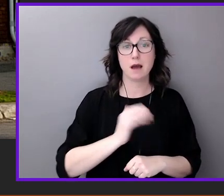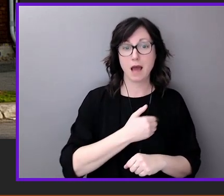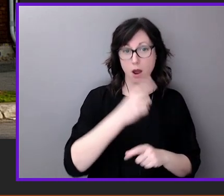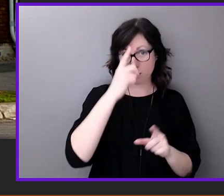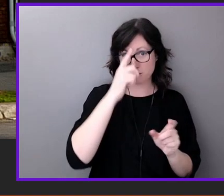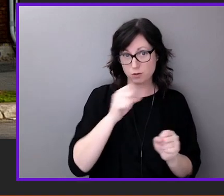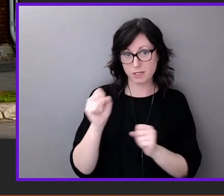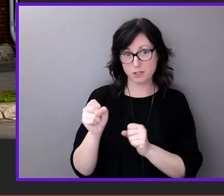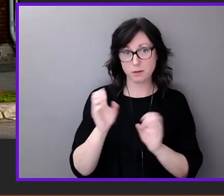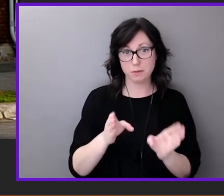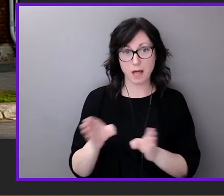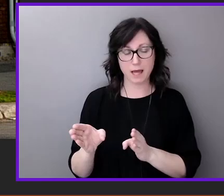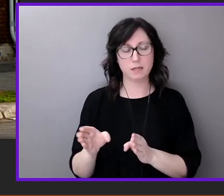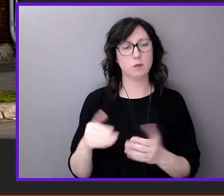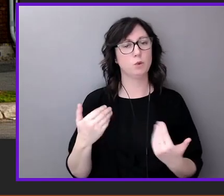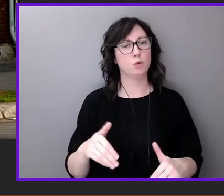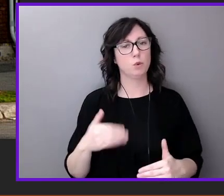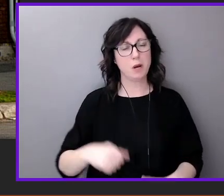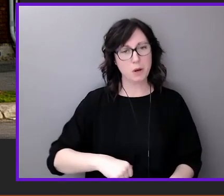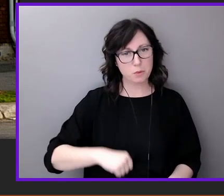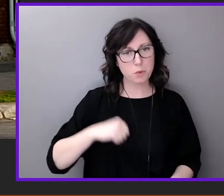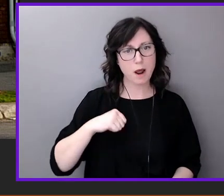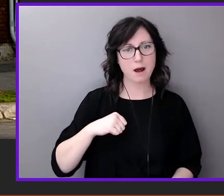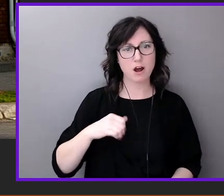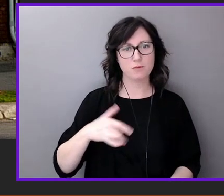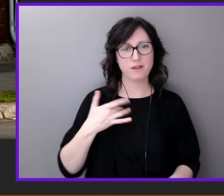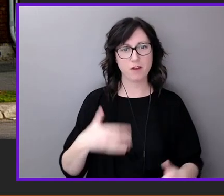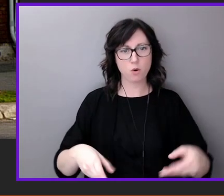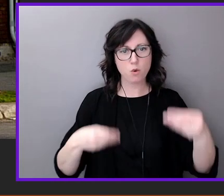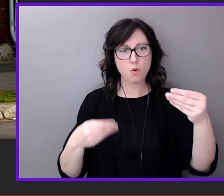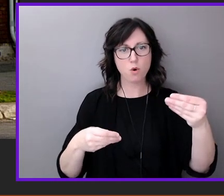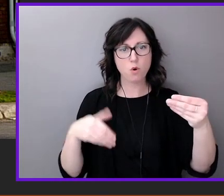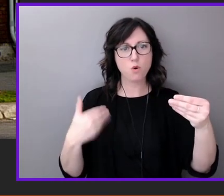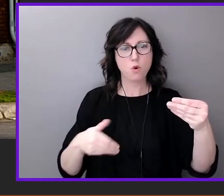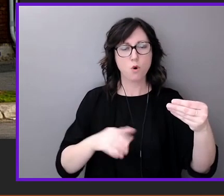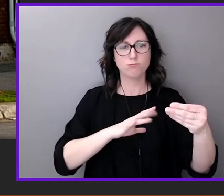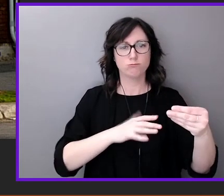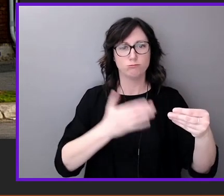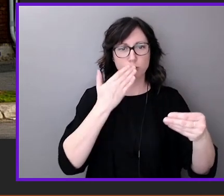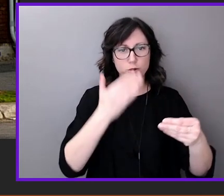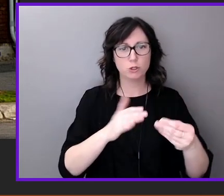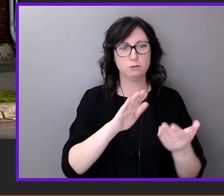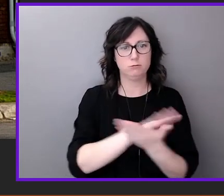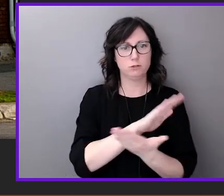is a ground-breaking document that was drafted during the pandemic, and that we